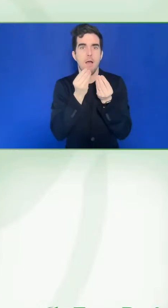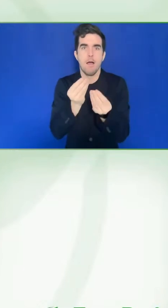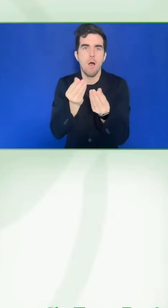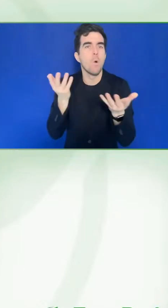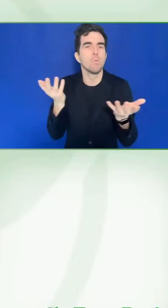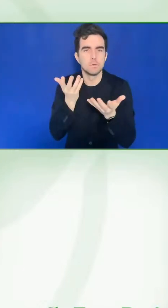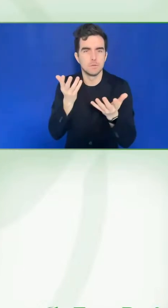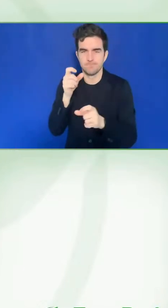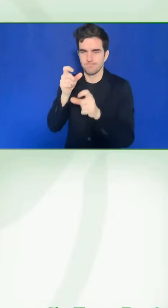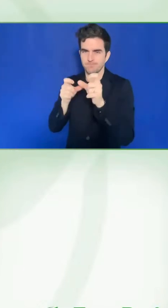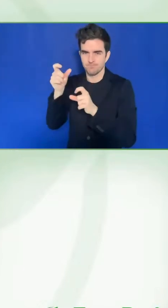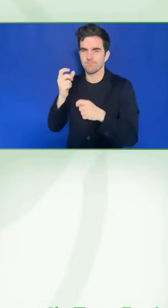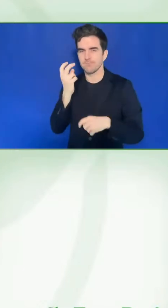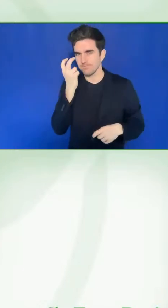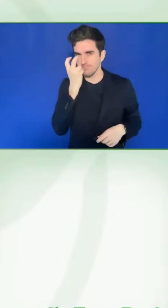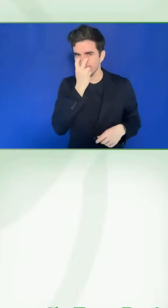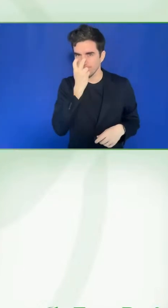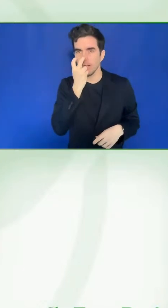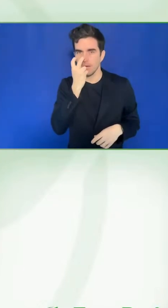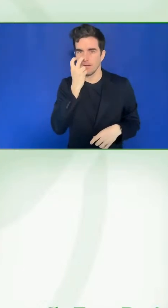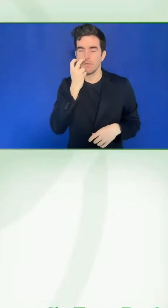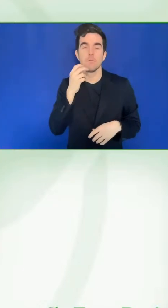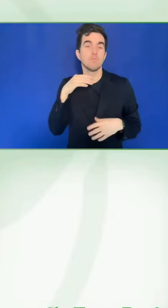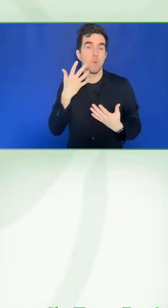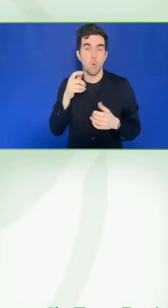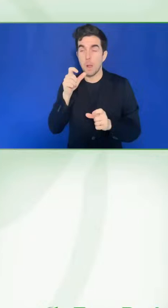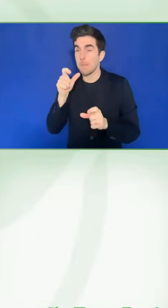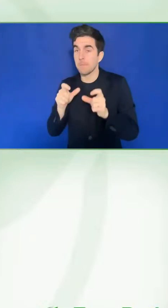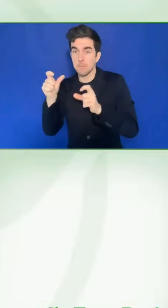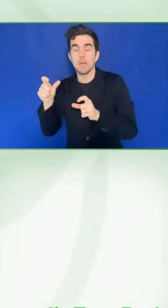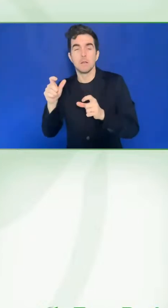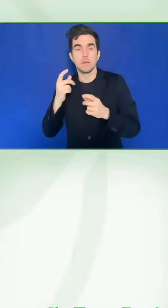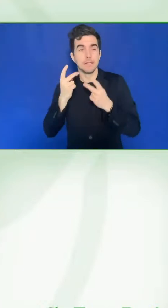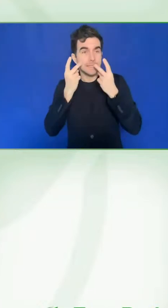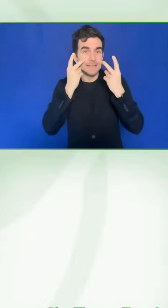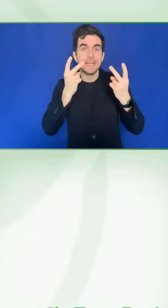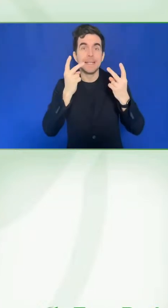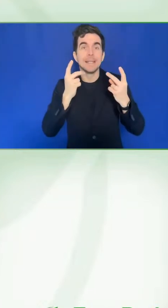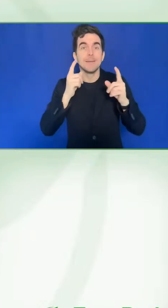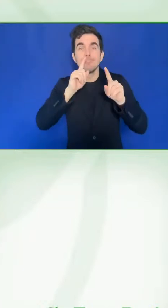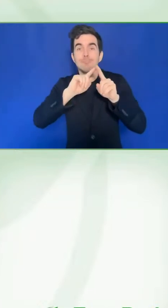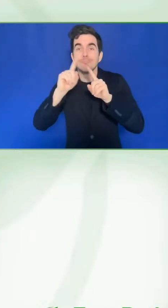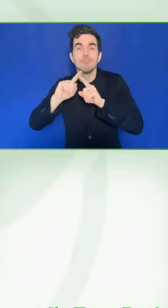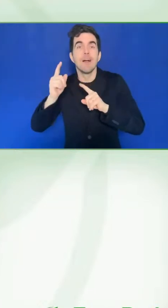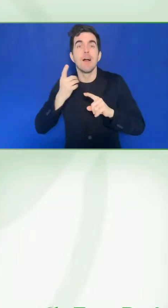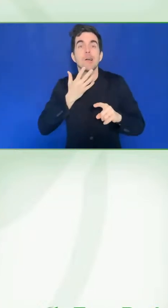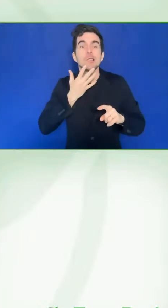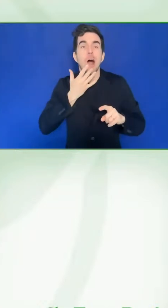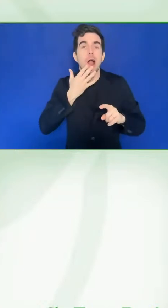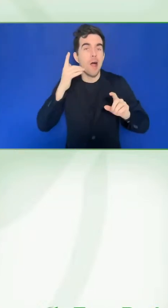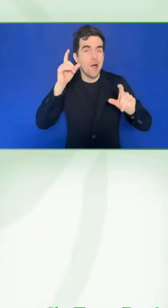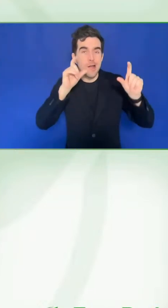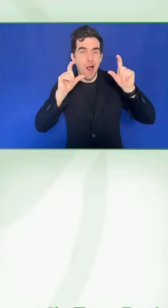Thankfully there are plenty of Japanese that speak wonderful English, but nonetheless,